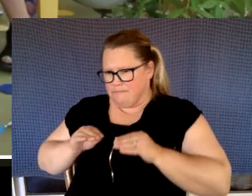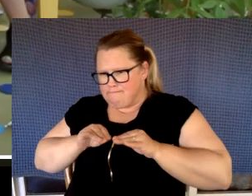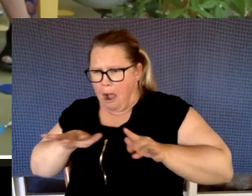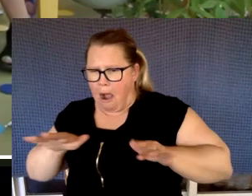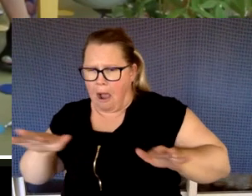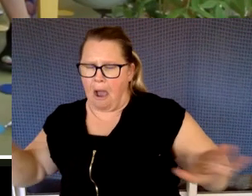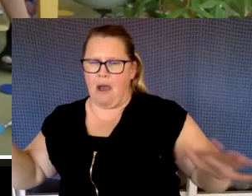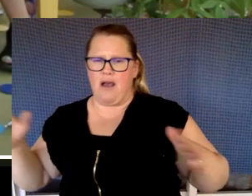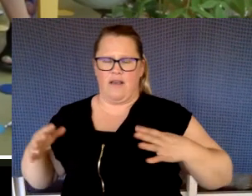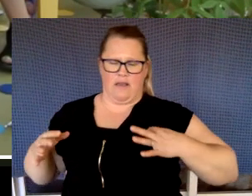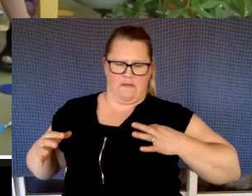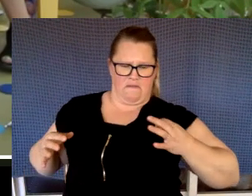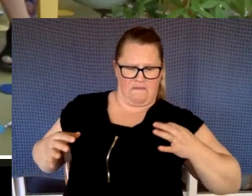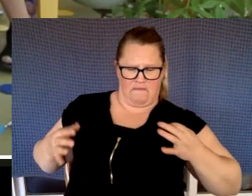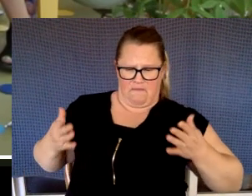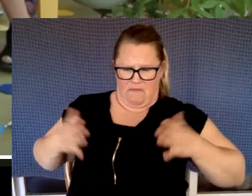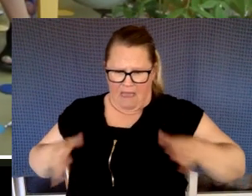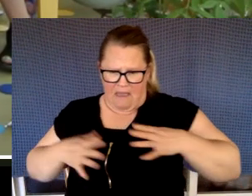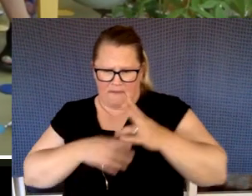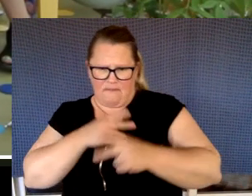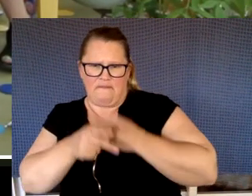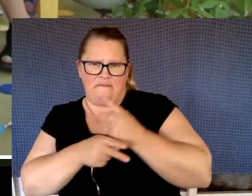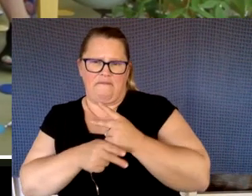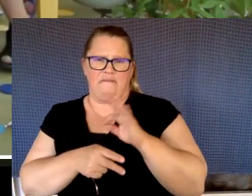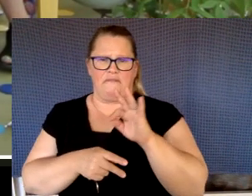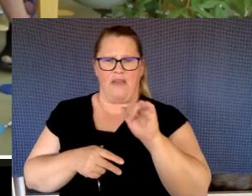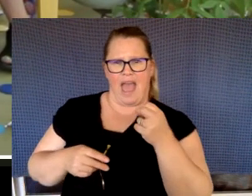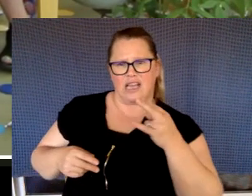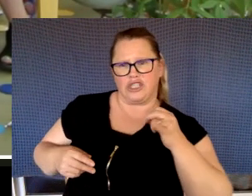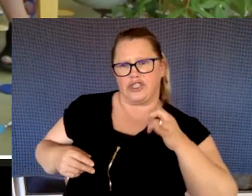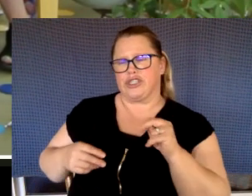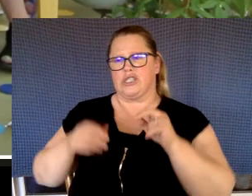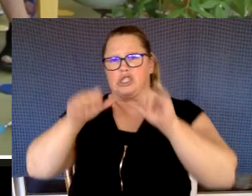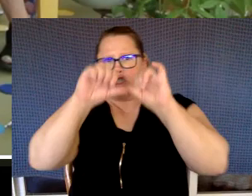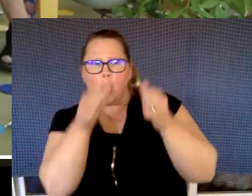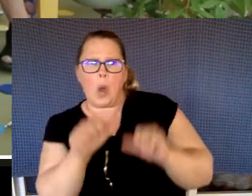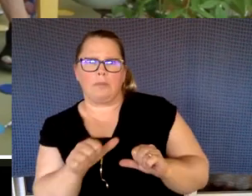fashion, has inspired sculptures, paintings. There's wonderful